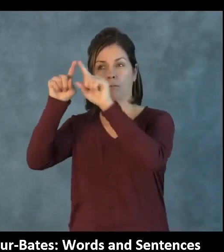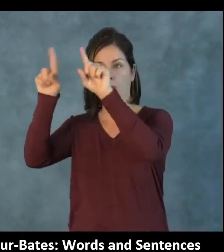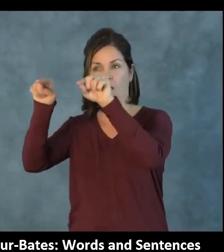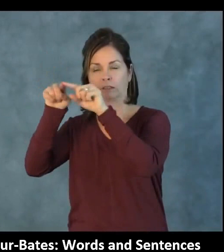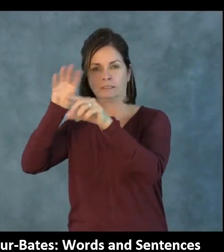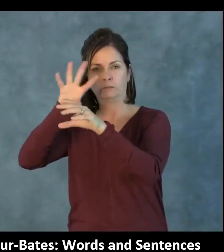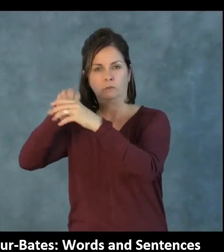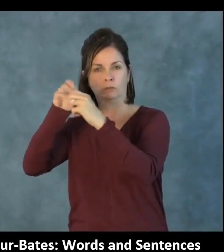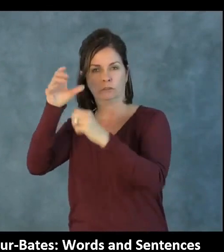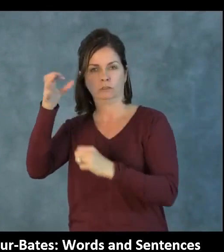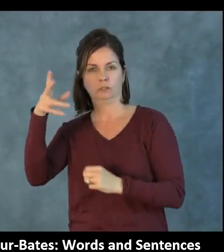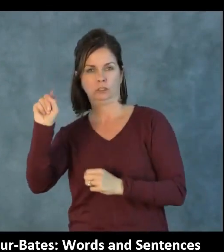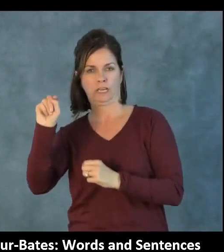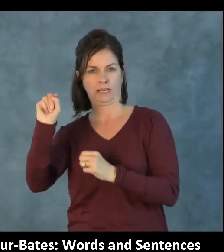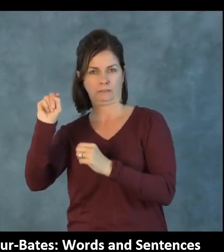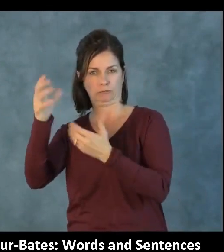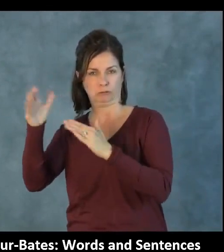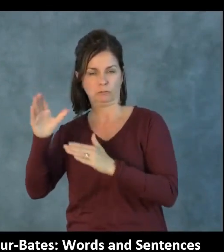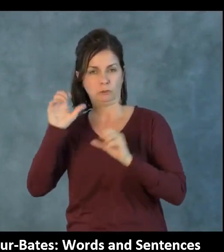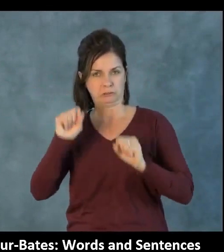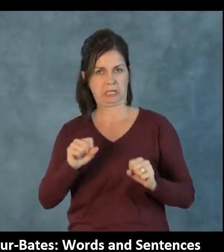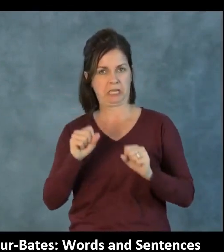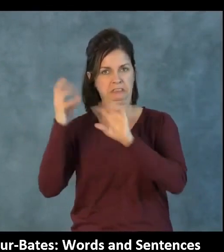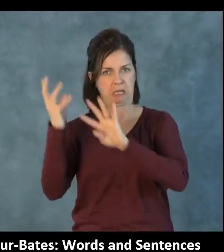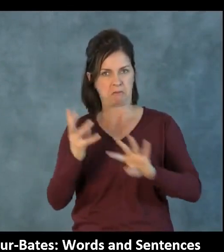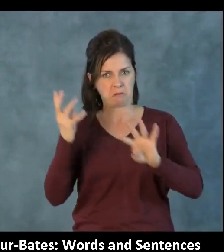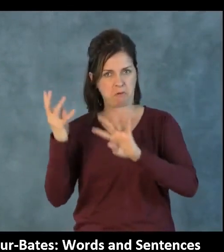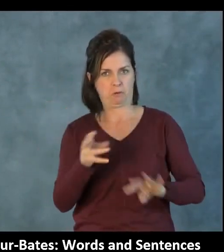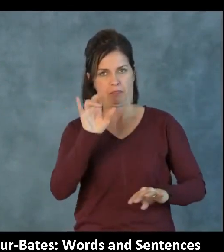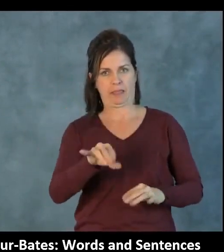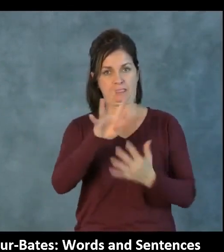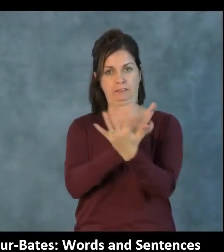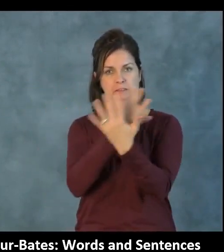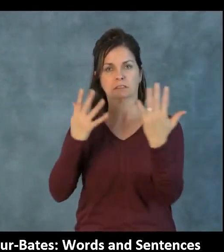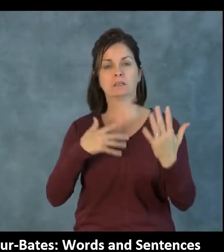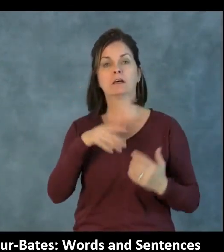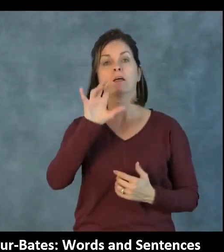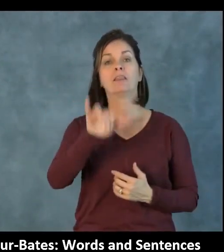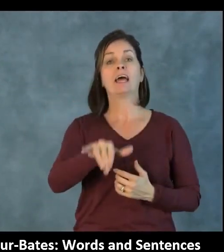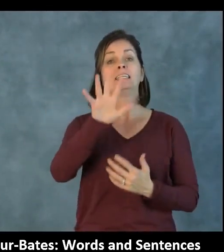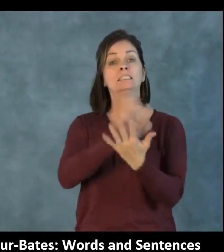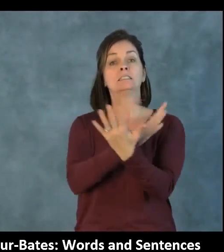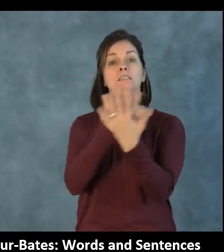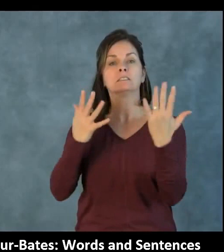The top table relates to the section about how children use words,